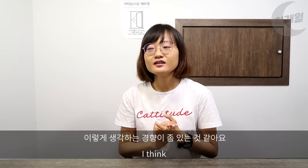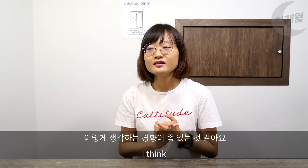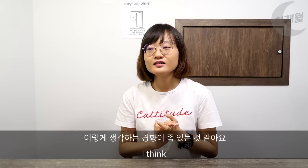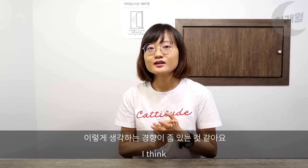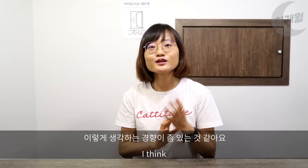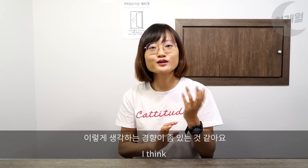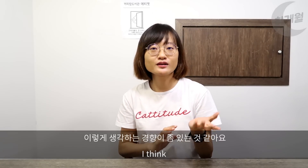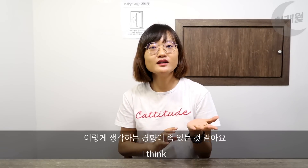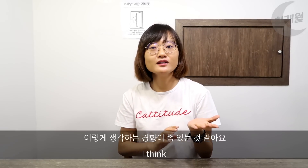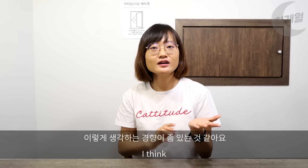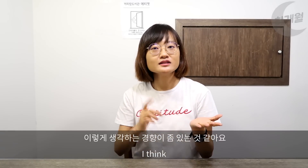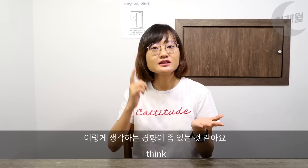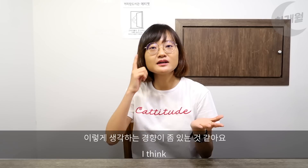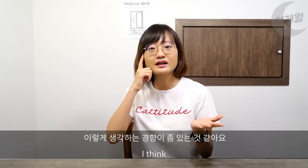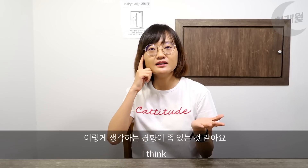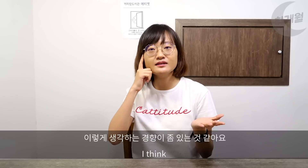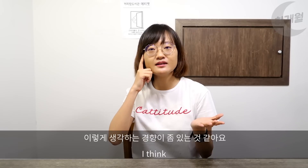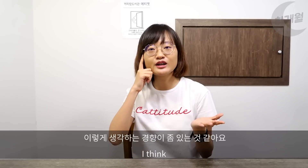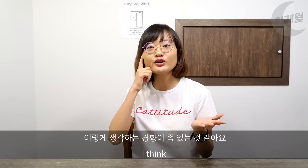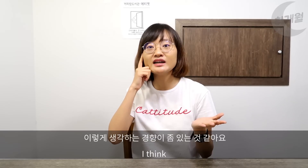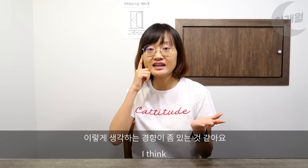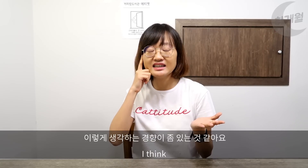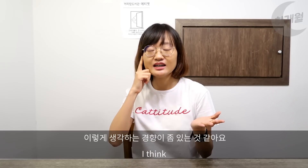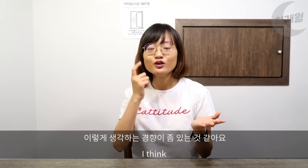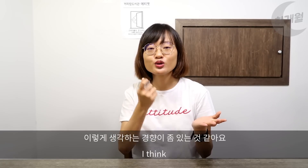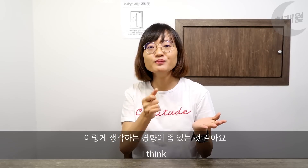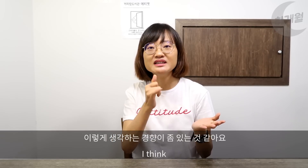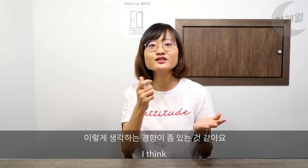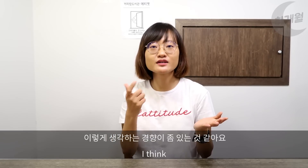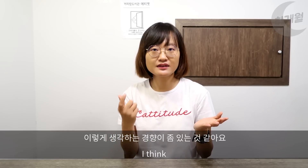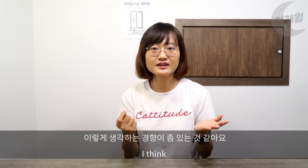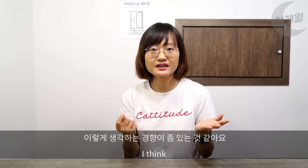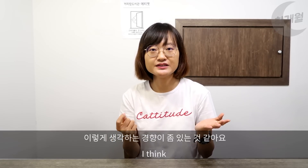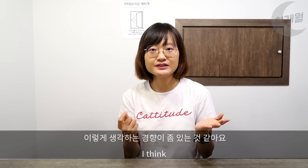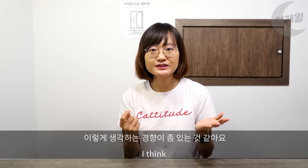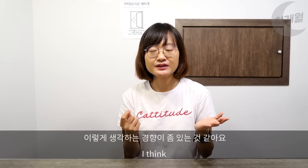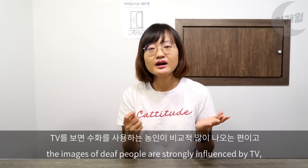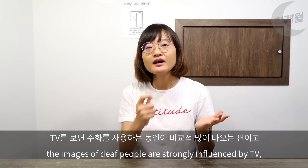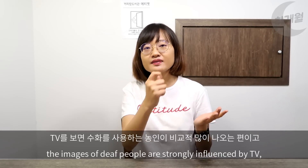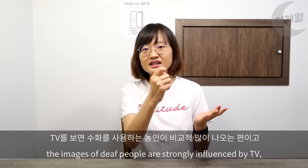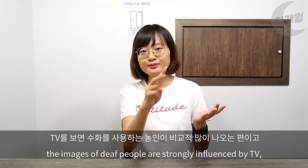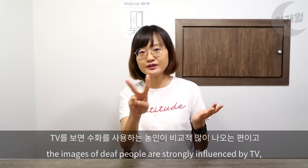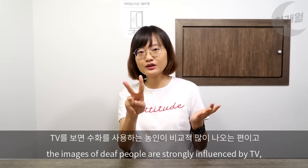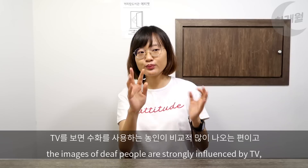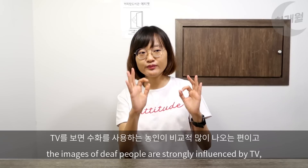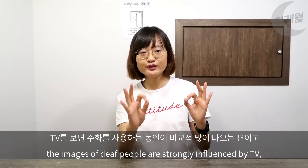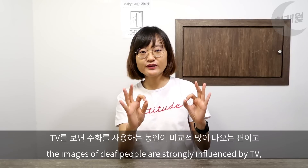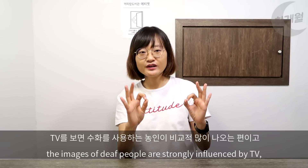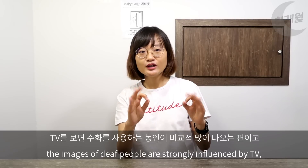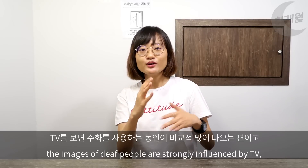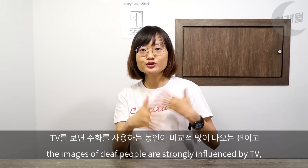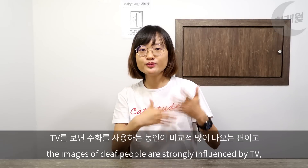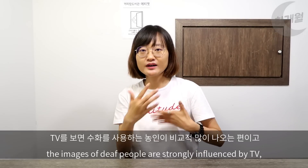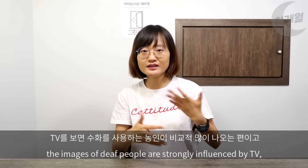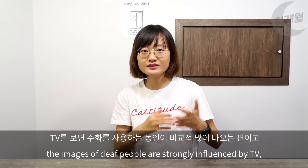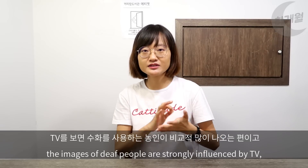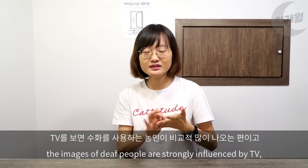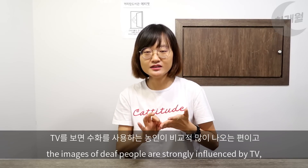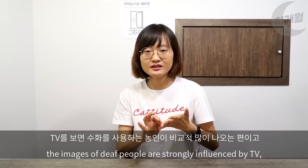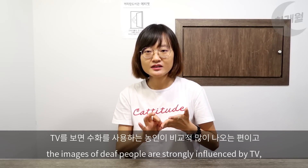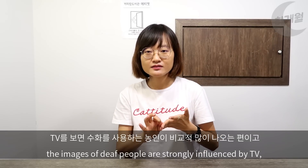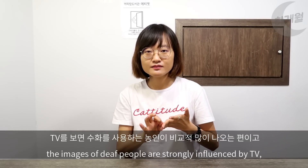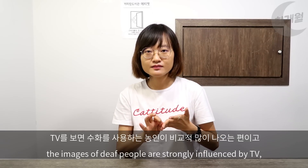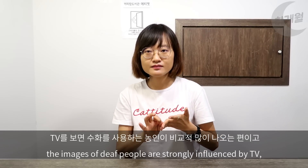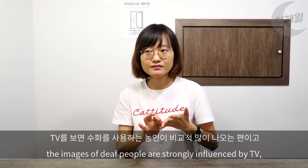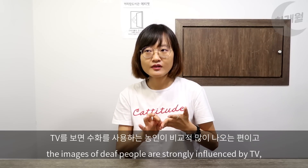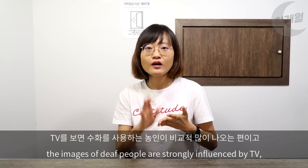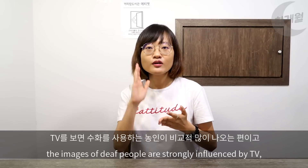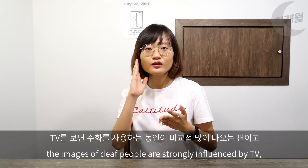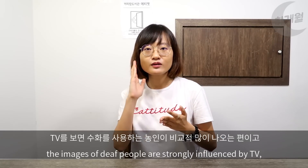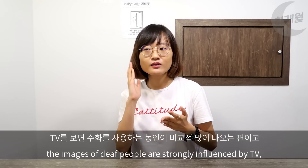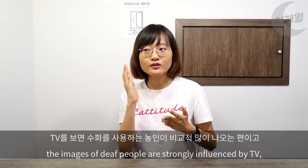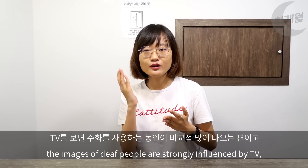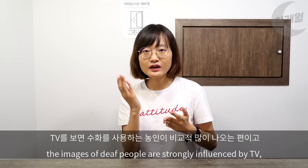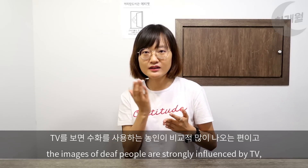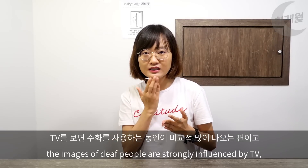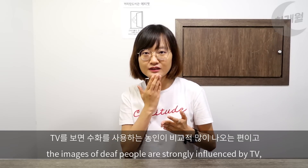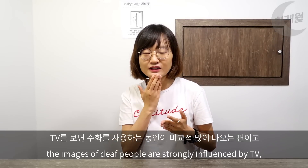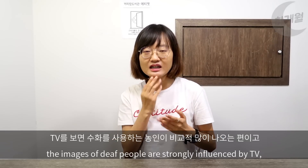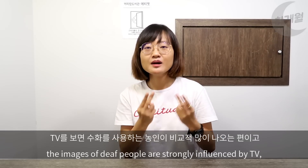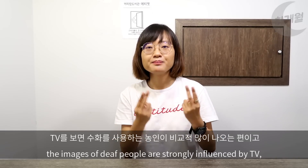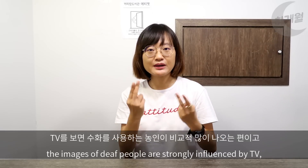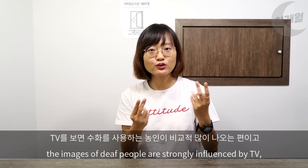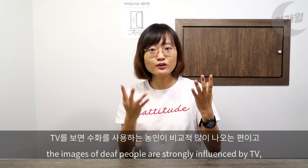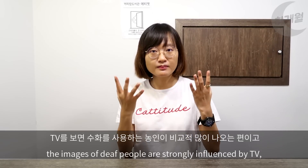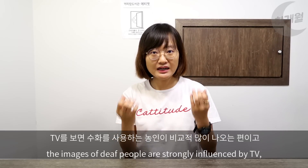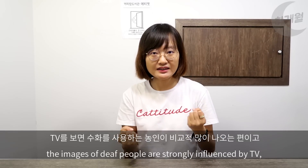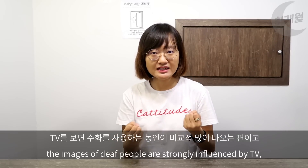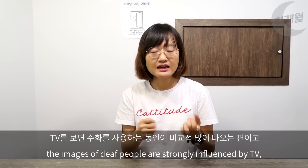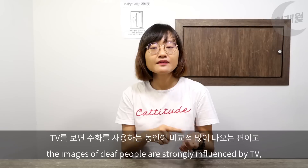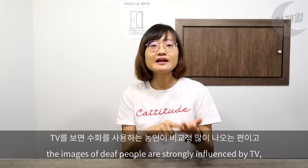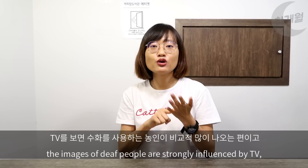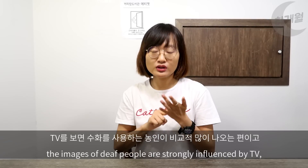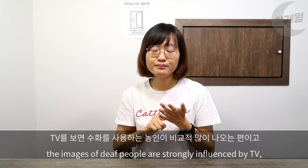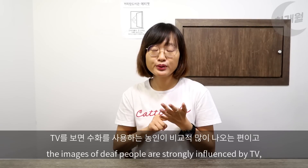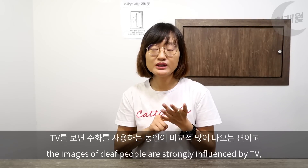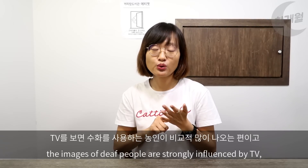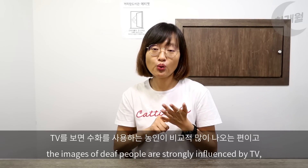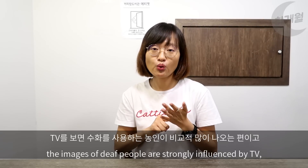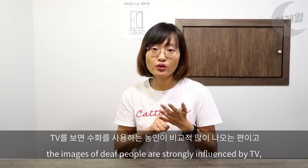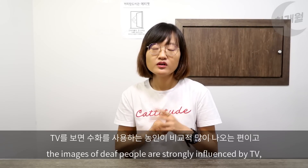I think the images of deaf people are strongly influenced by TV,